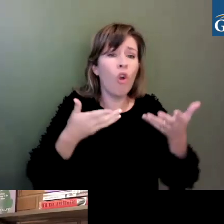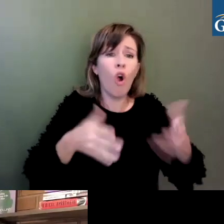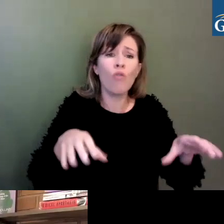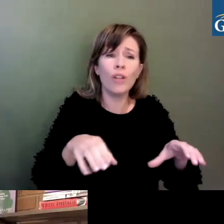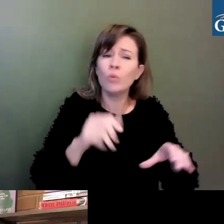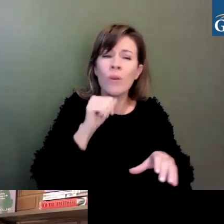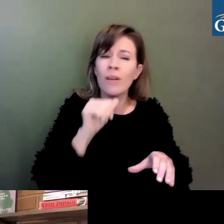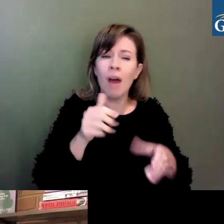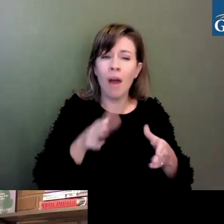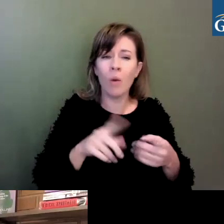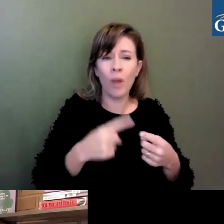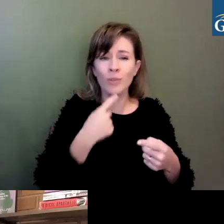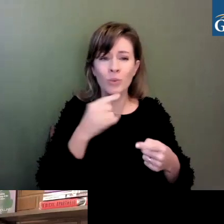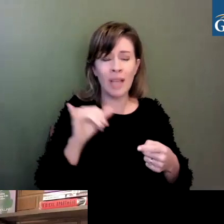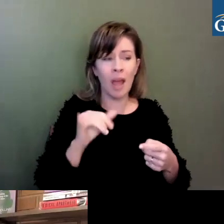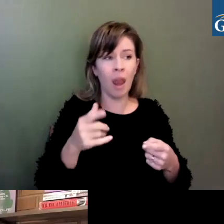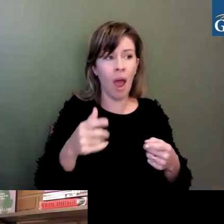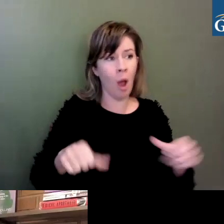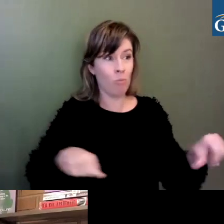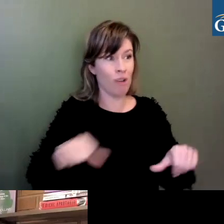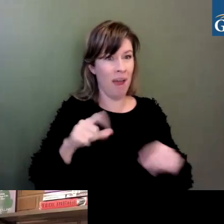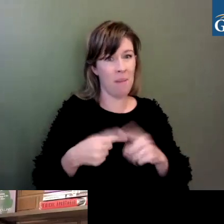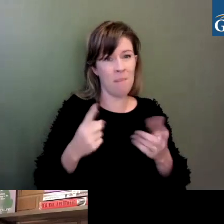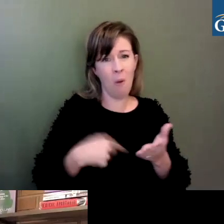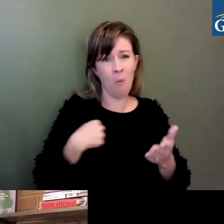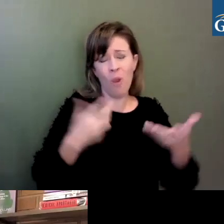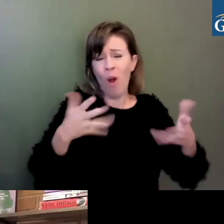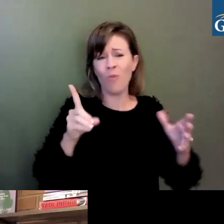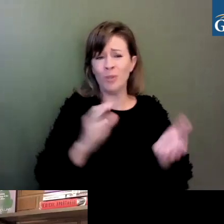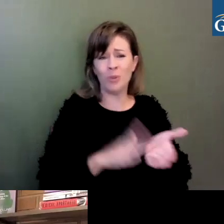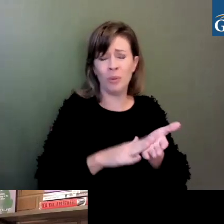what we're already doing but to really say, look, these are things embedded, these are core values into what we do